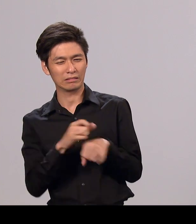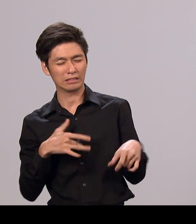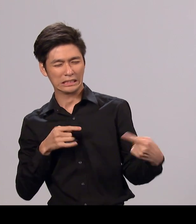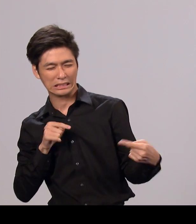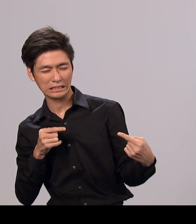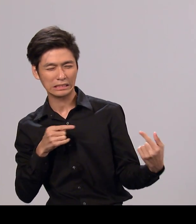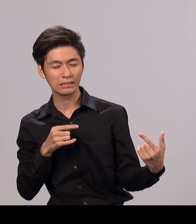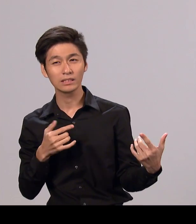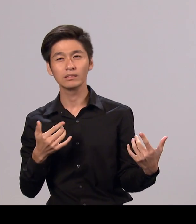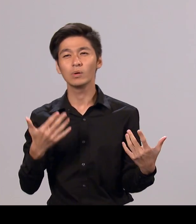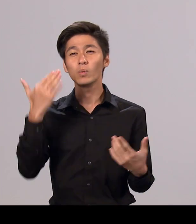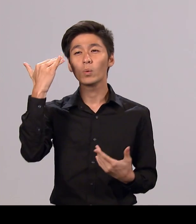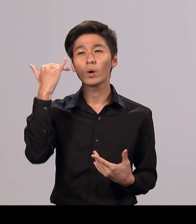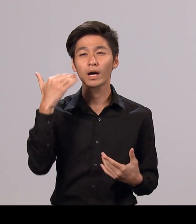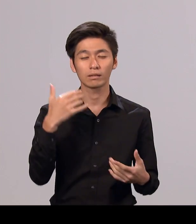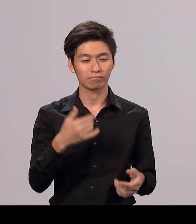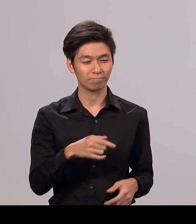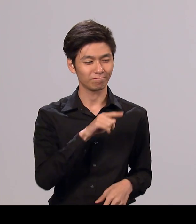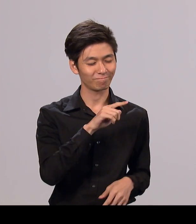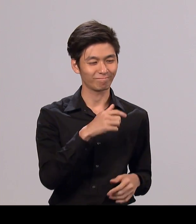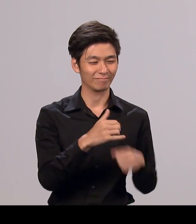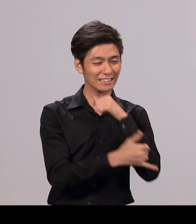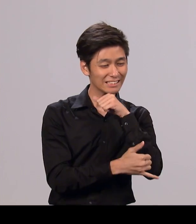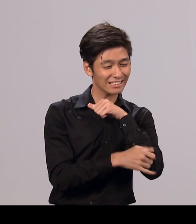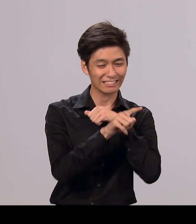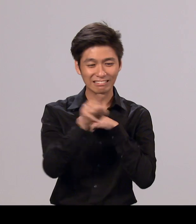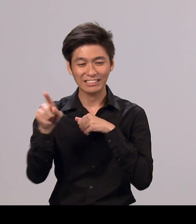Warm because each party wants us to side a bit more with them.